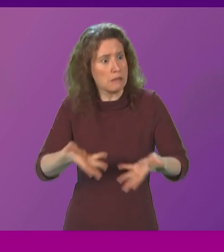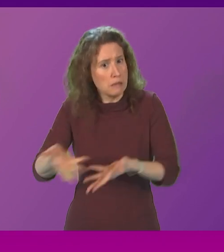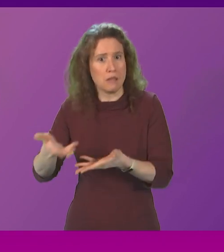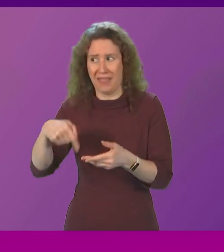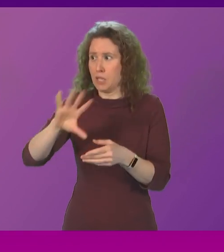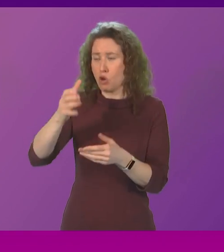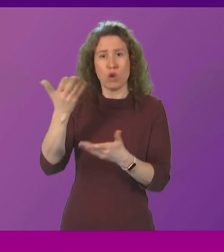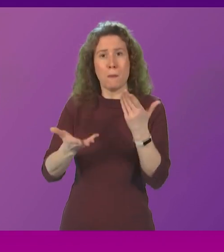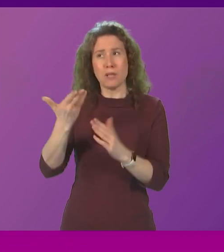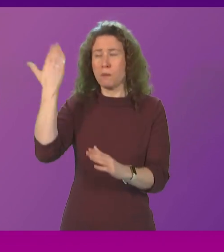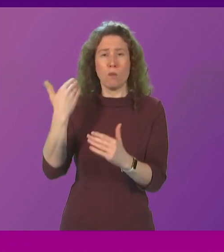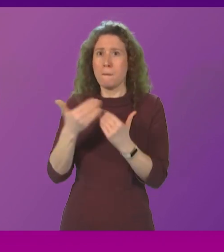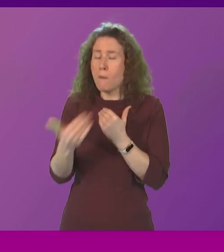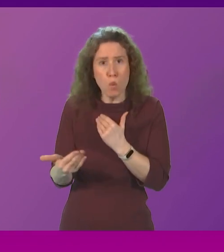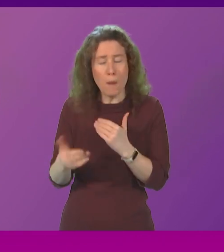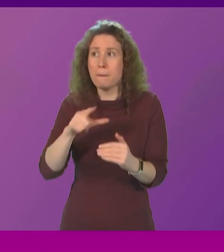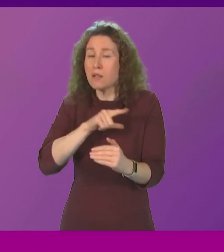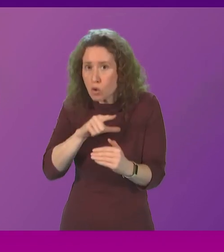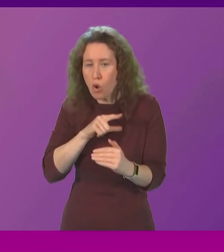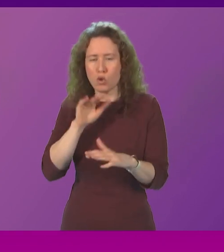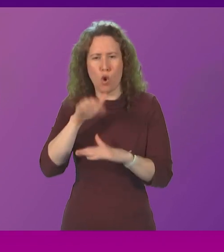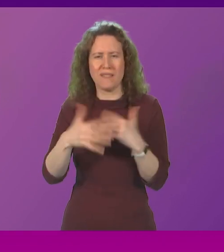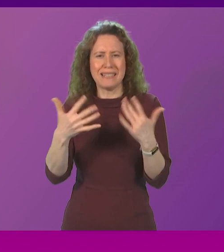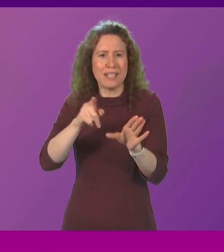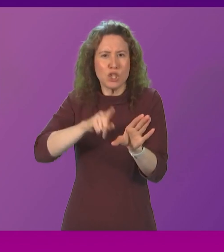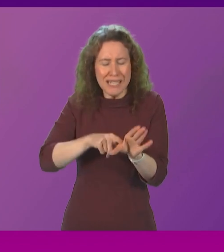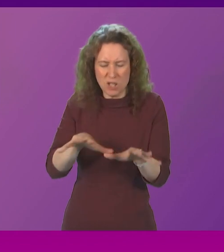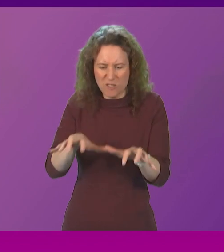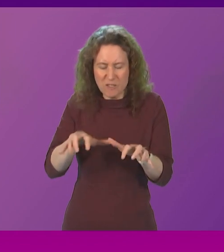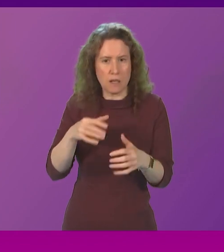ever before, because of more than a decade of austerity.